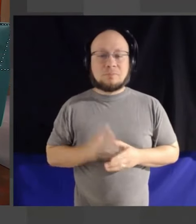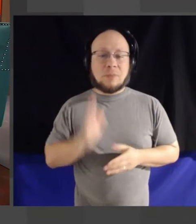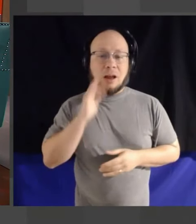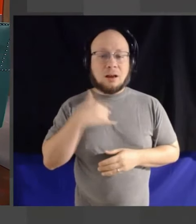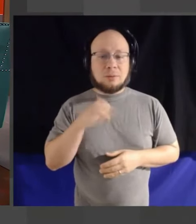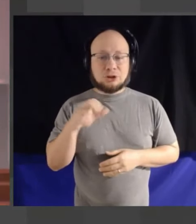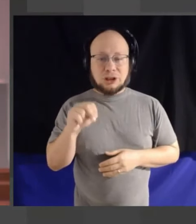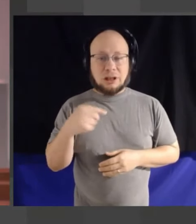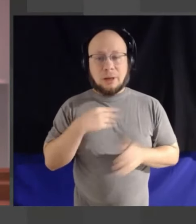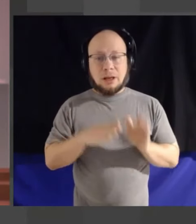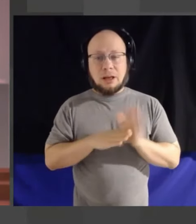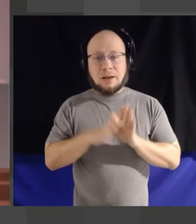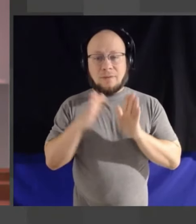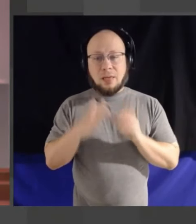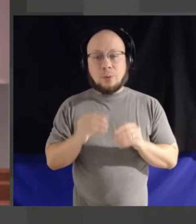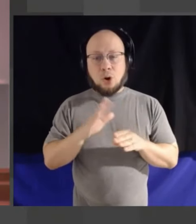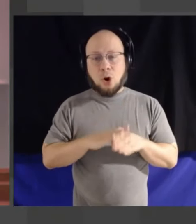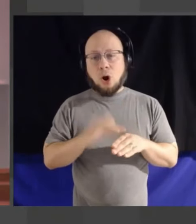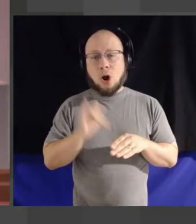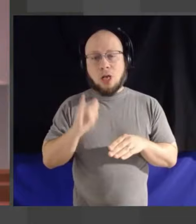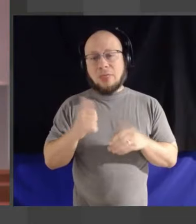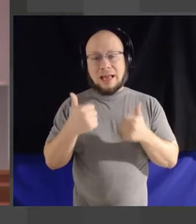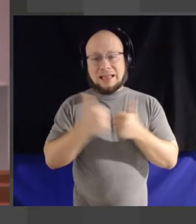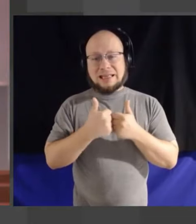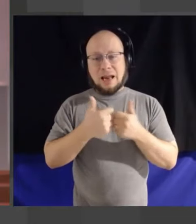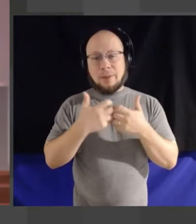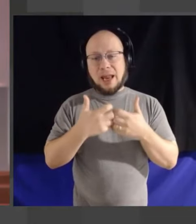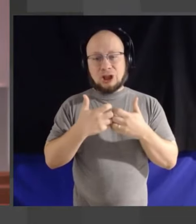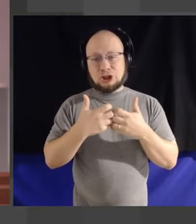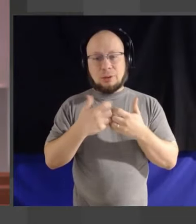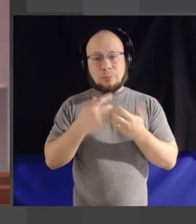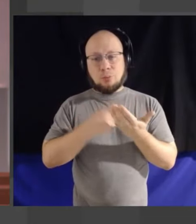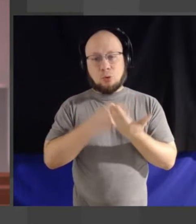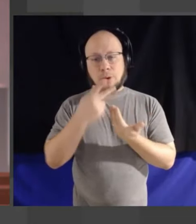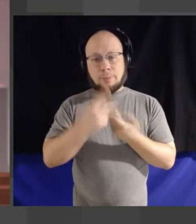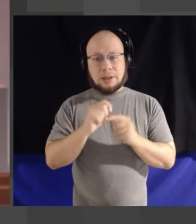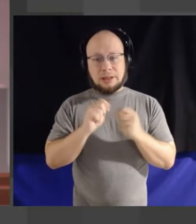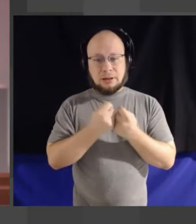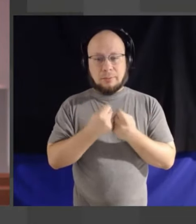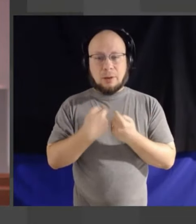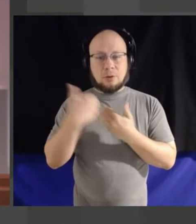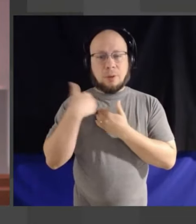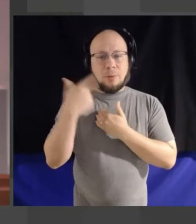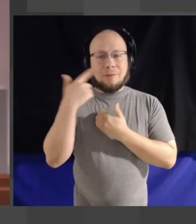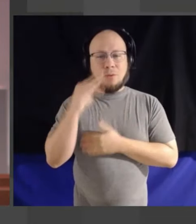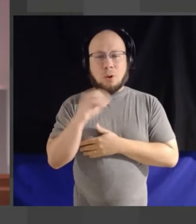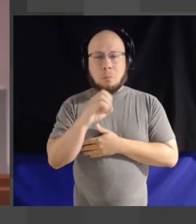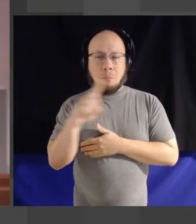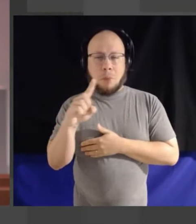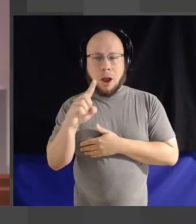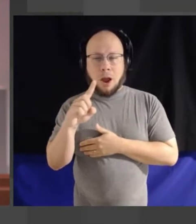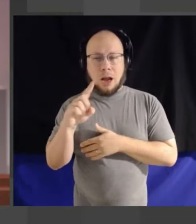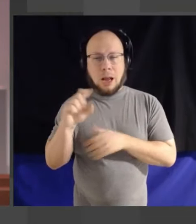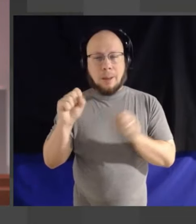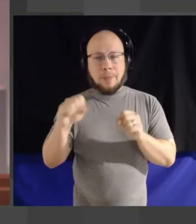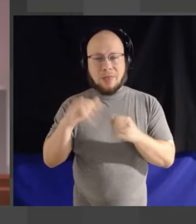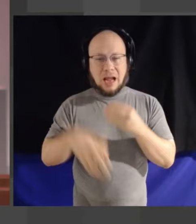OUT SOON. I'M JASON. I'M A DEVELOPER ON THE ENGINE